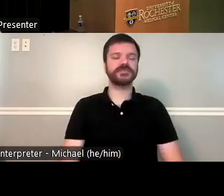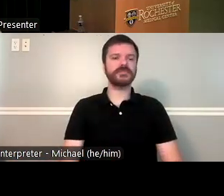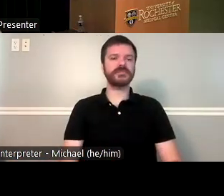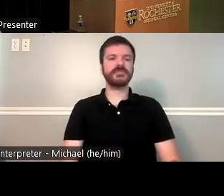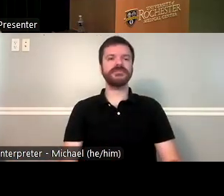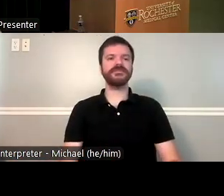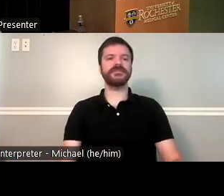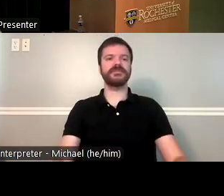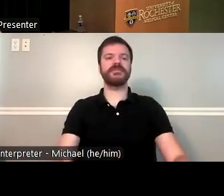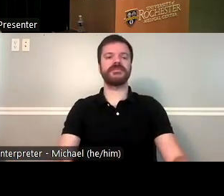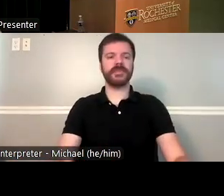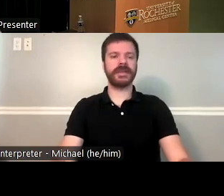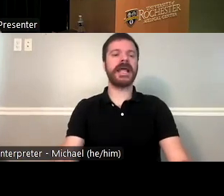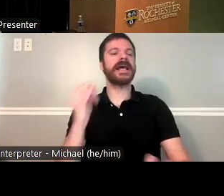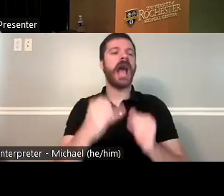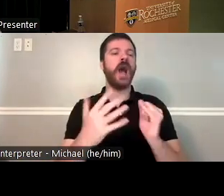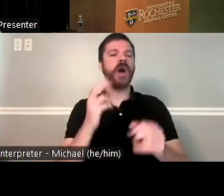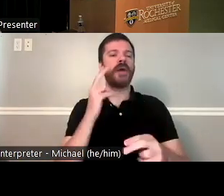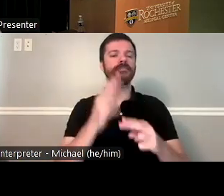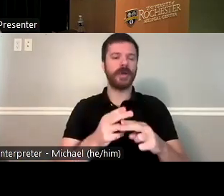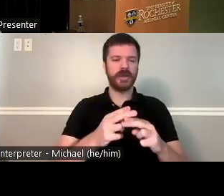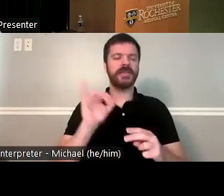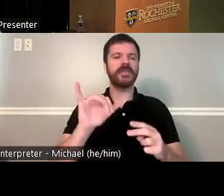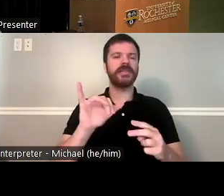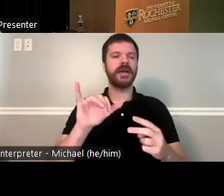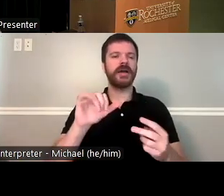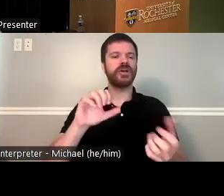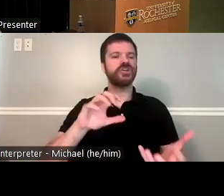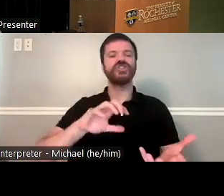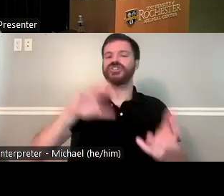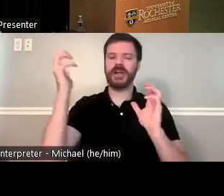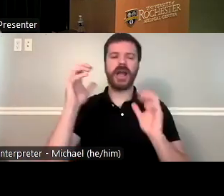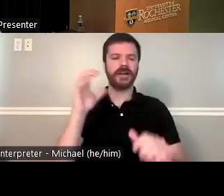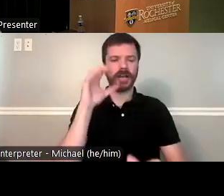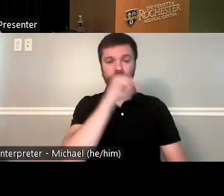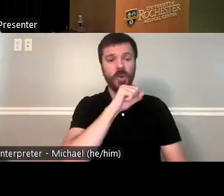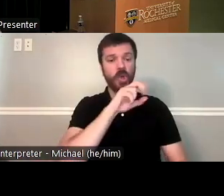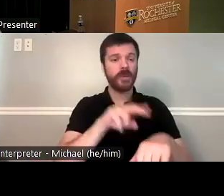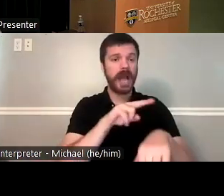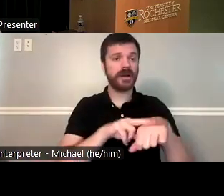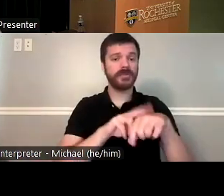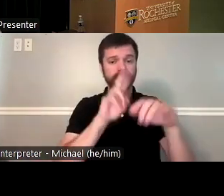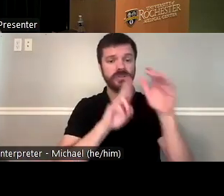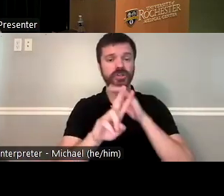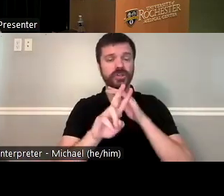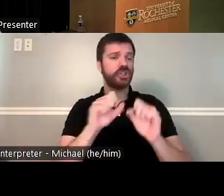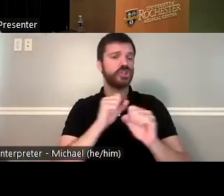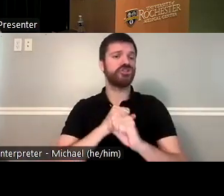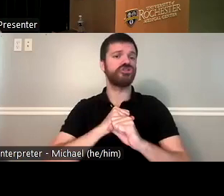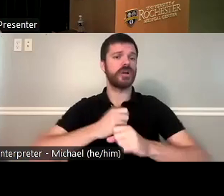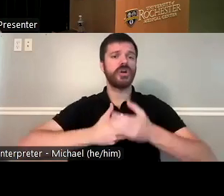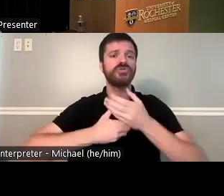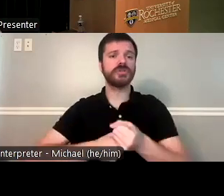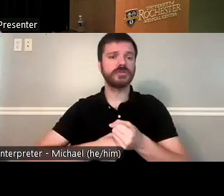mention the shattered assumptions of normality predictability security trust um I'll say a